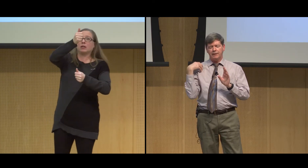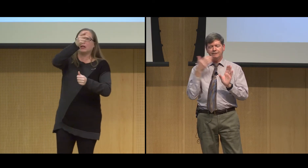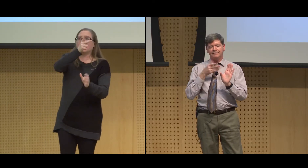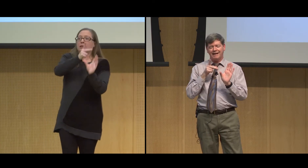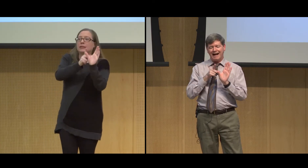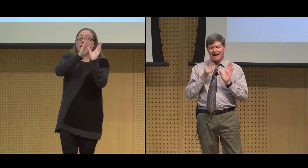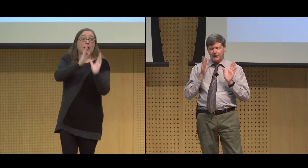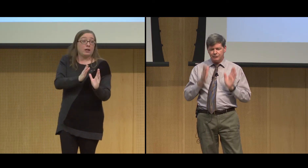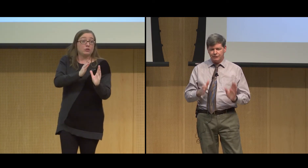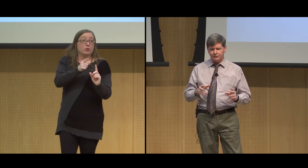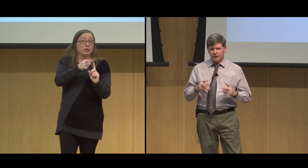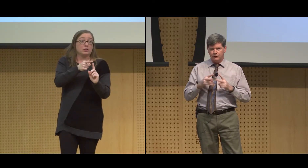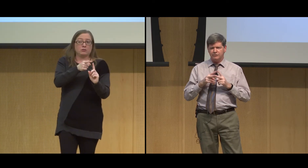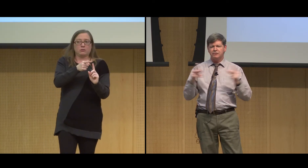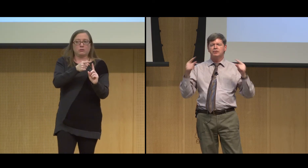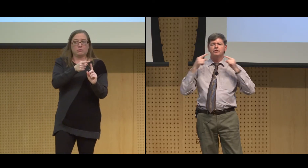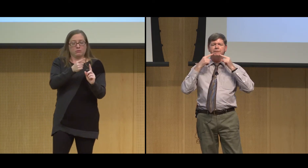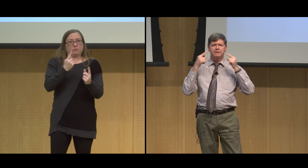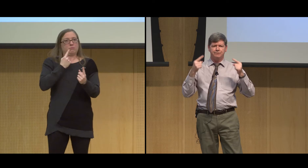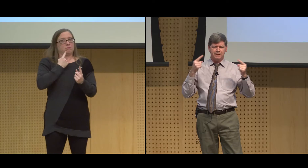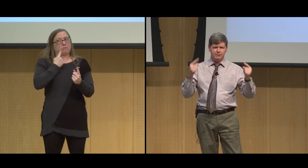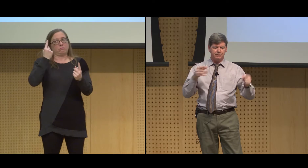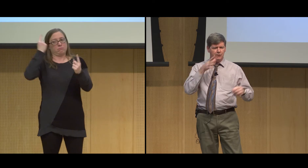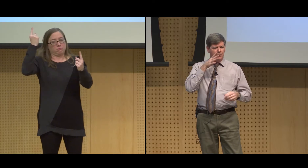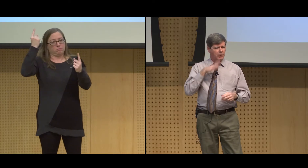their head psychiatrist was extremely famous,